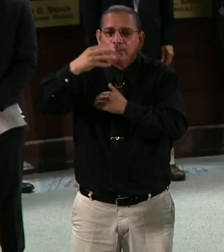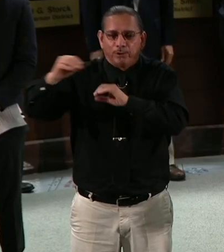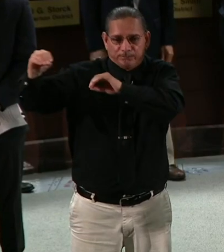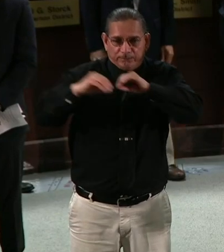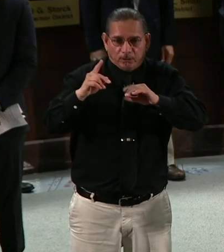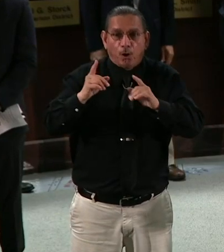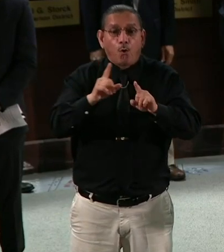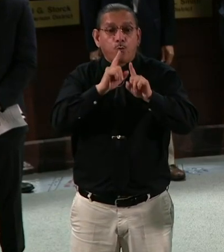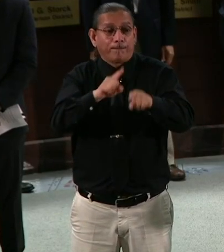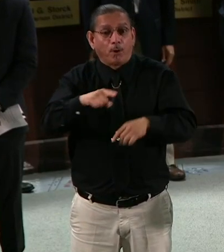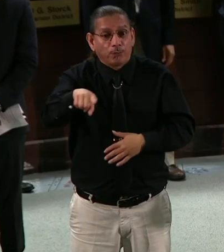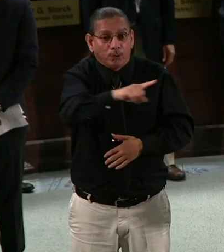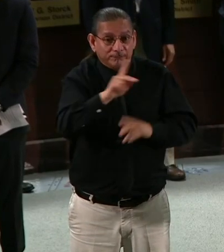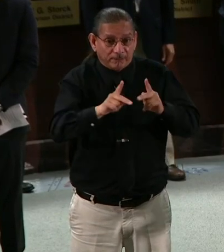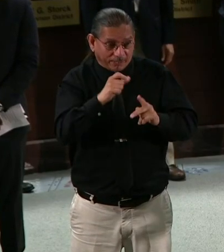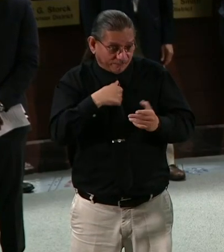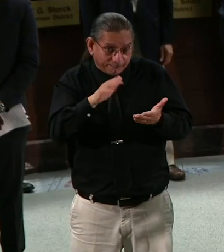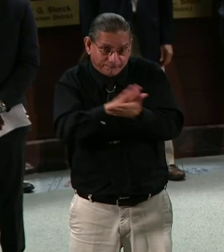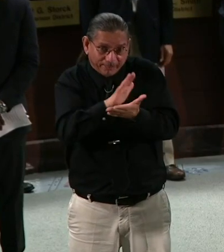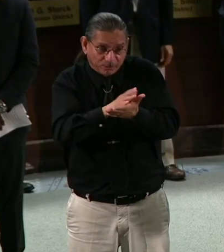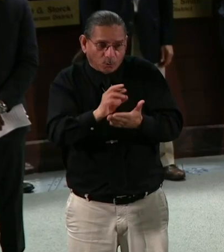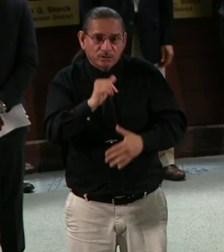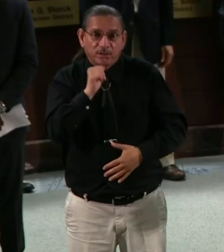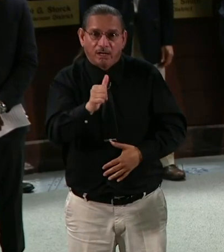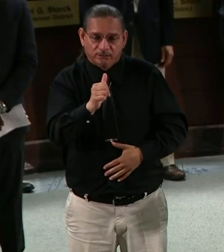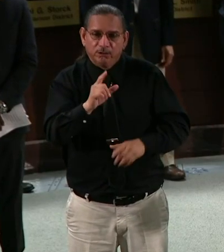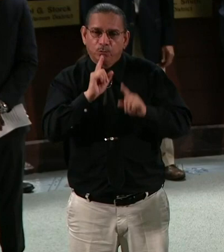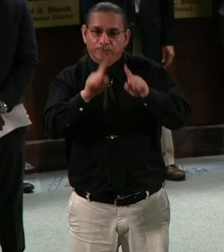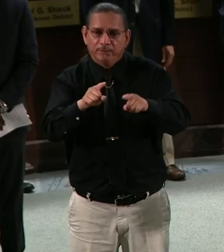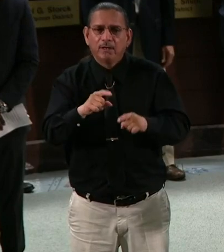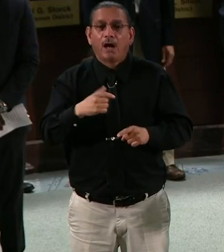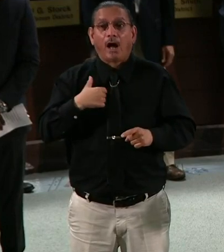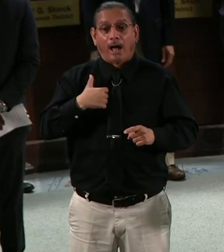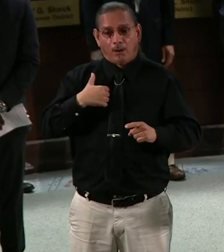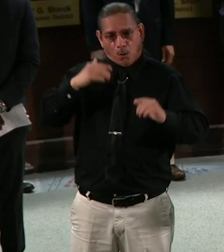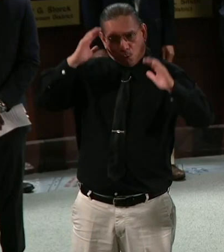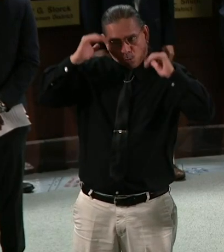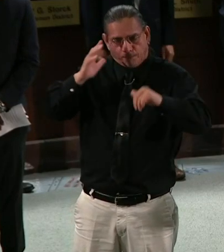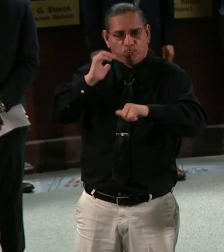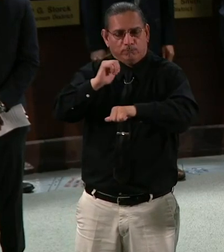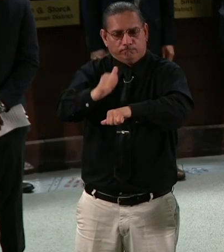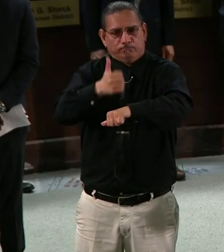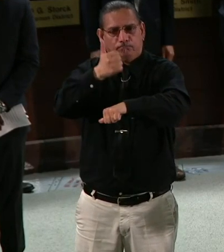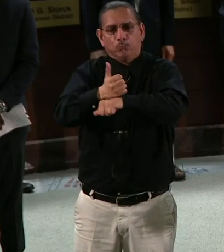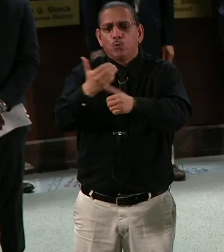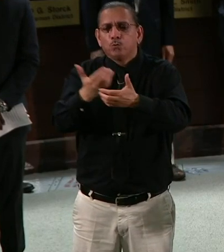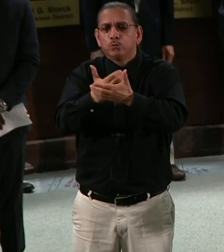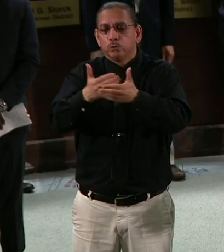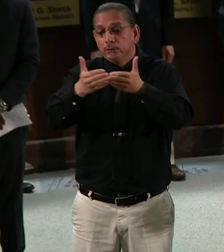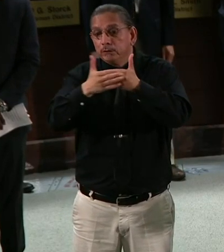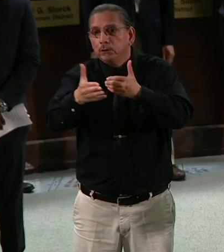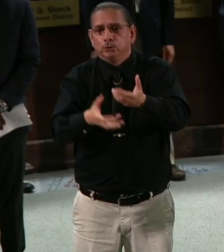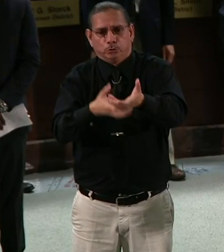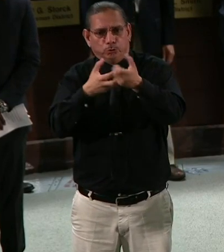REPORTING THE IMMIGRATION STATUS OF PEOPLE ARRESTED. I